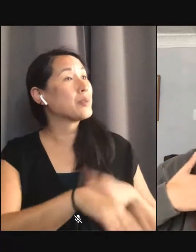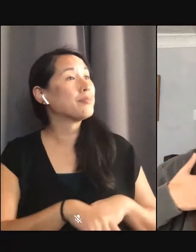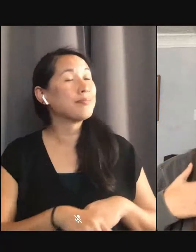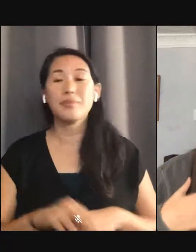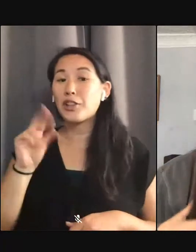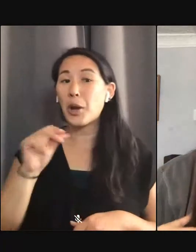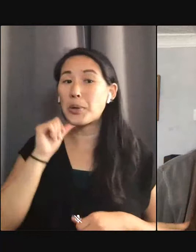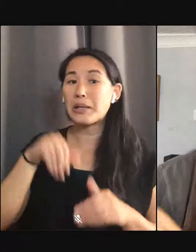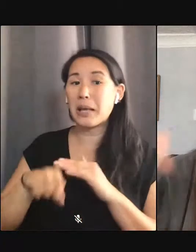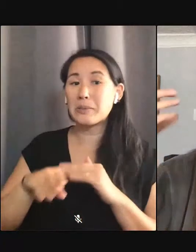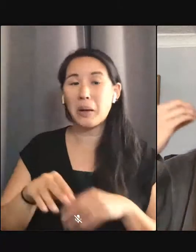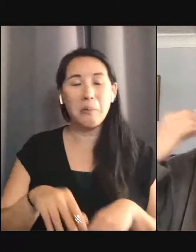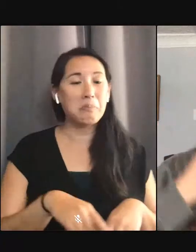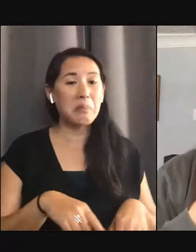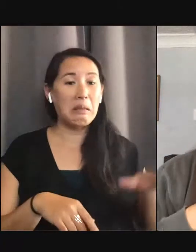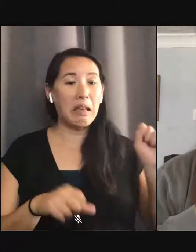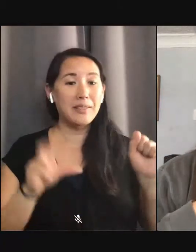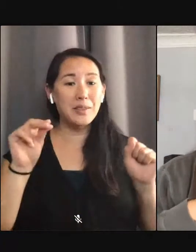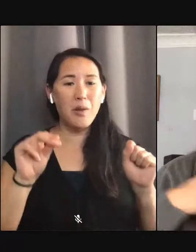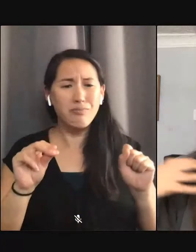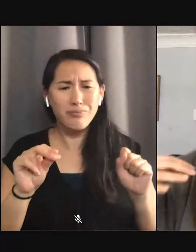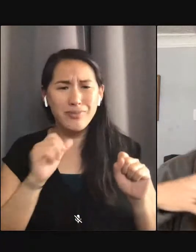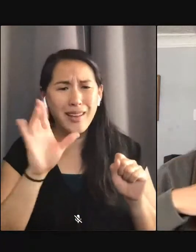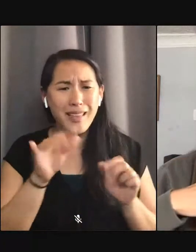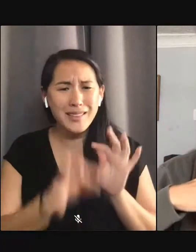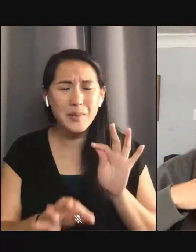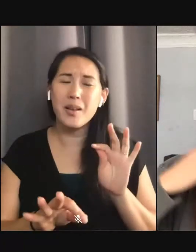it's not that simple and if people can really internalize that and grasp it i think